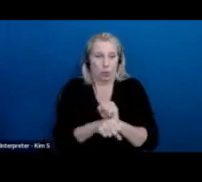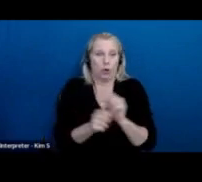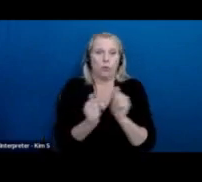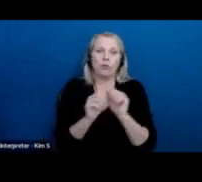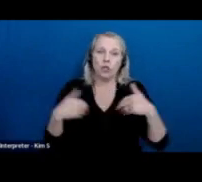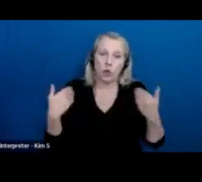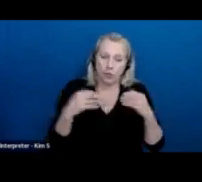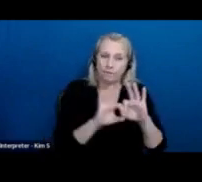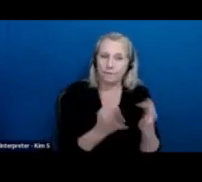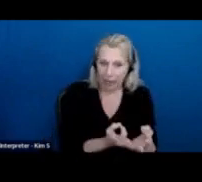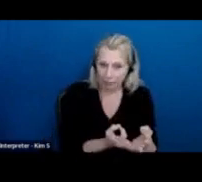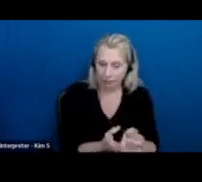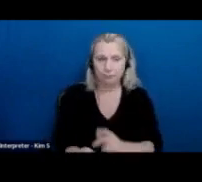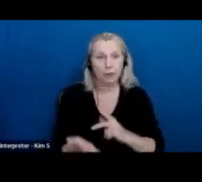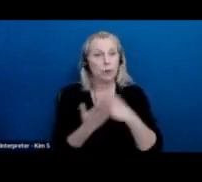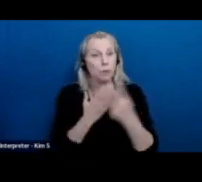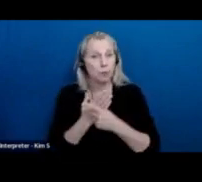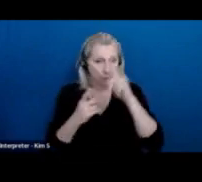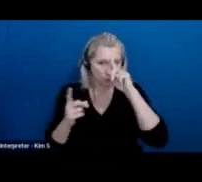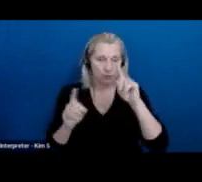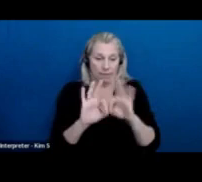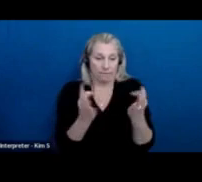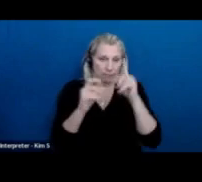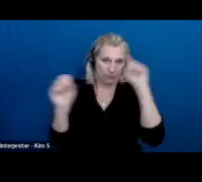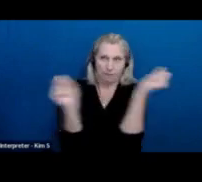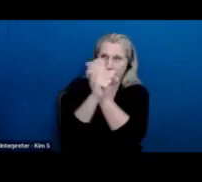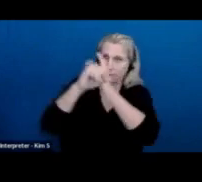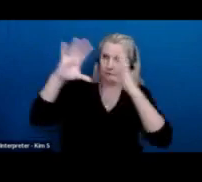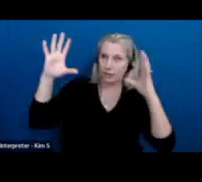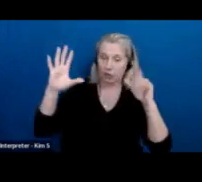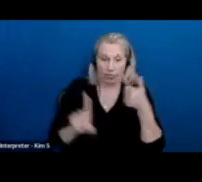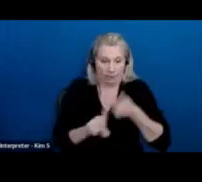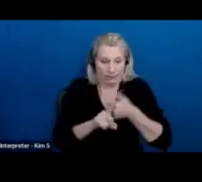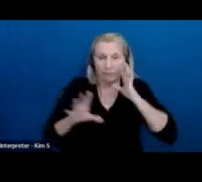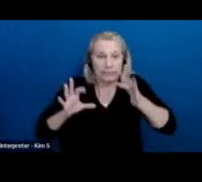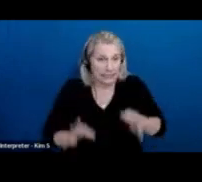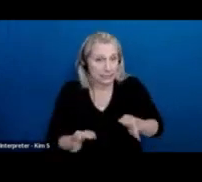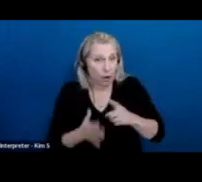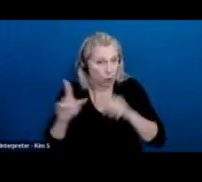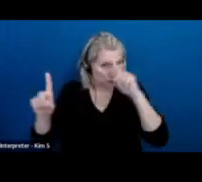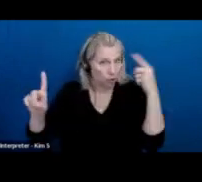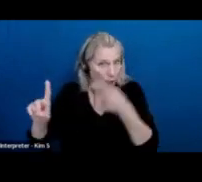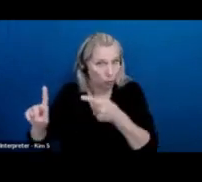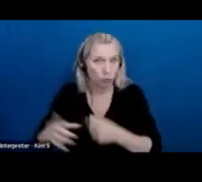wraparound the family's vision, which they defined for themselves is the goal. And then